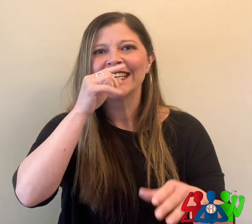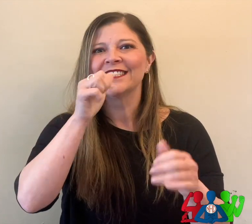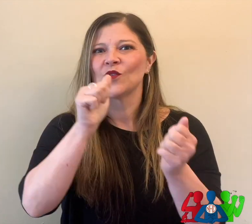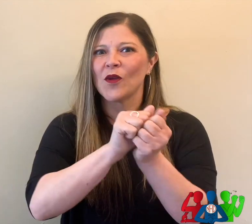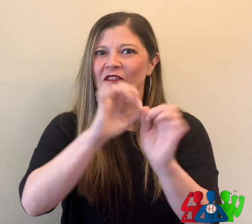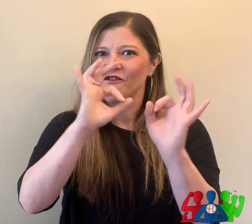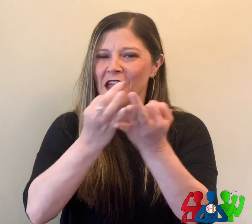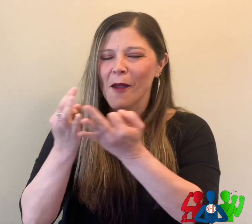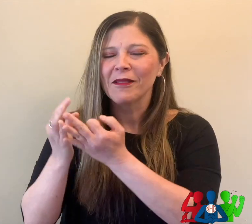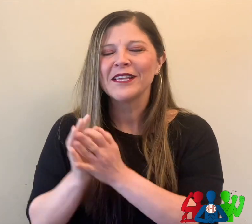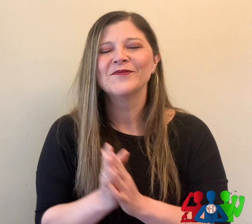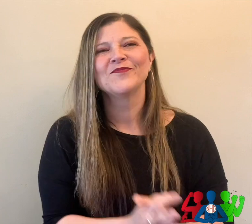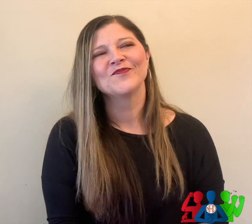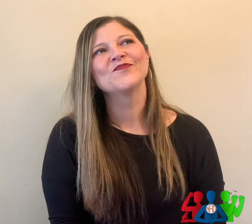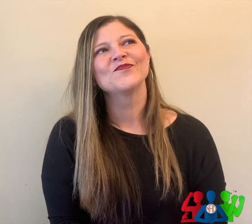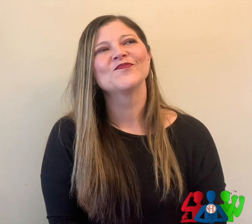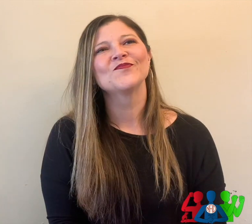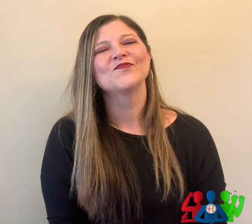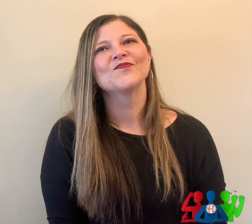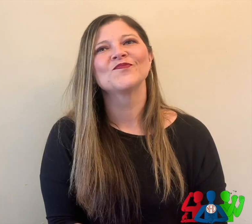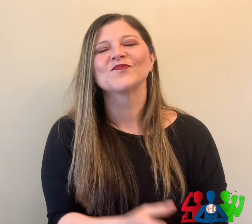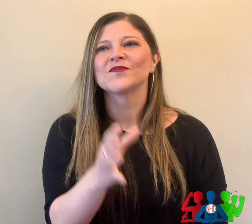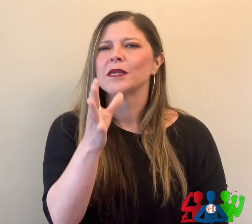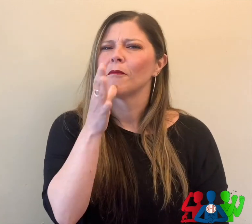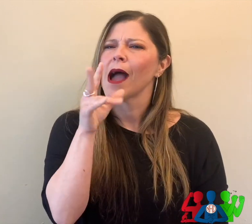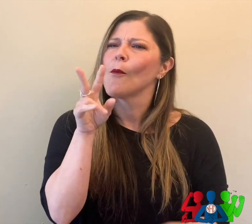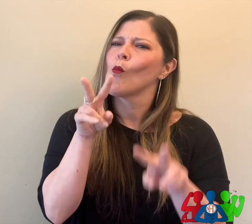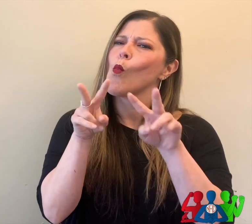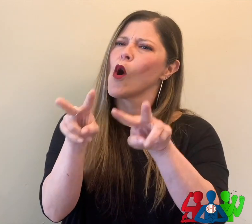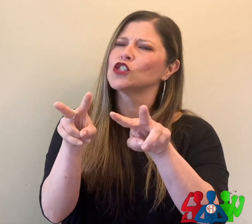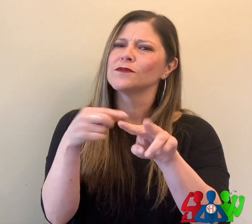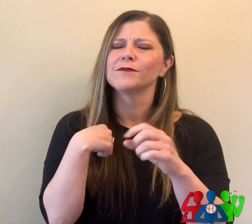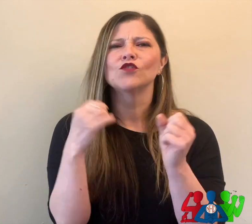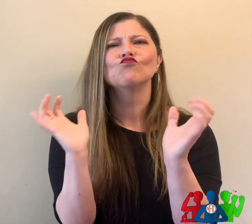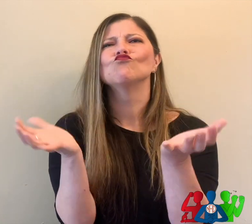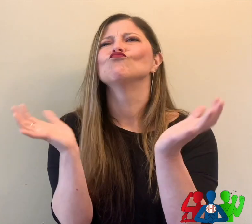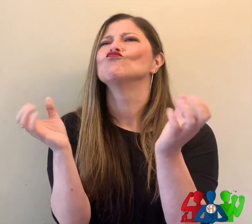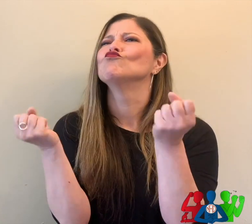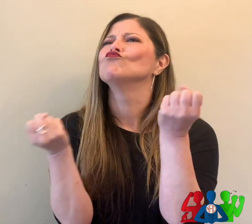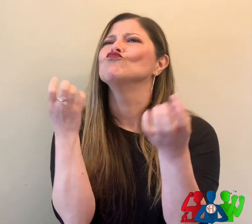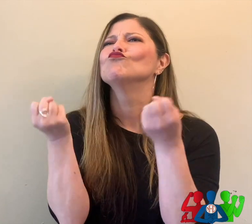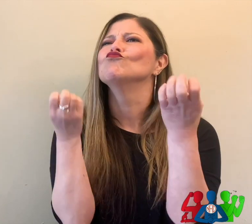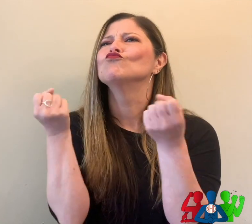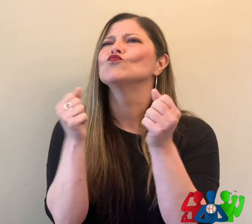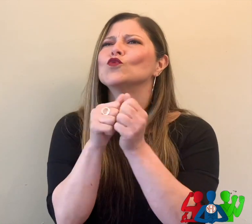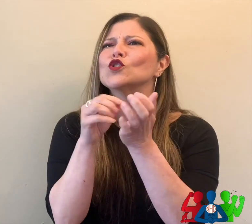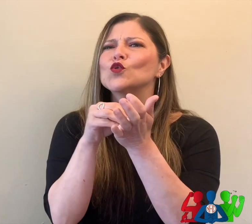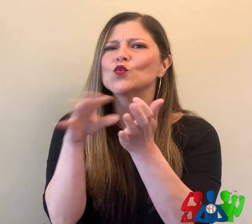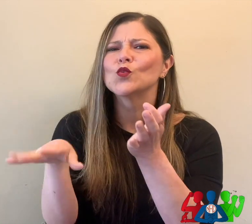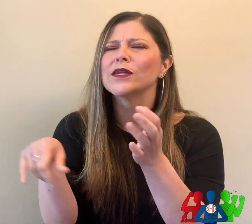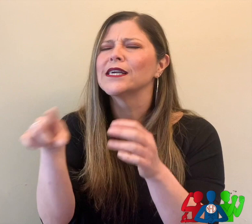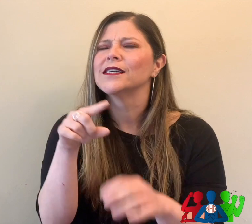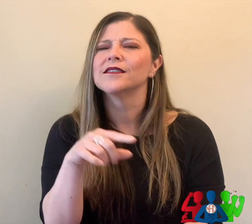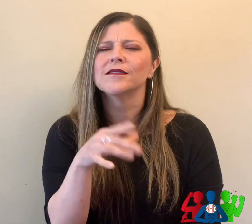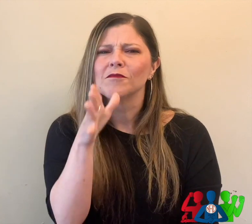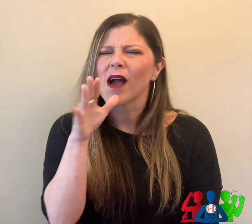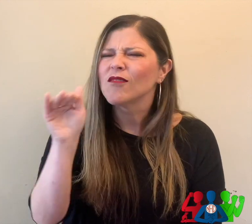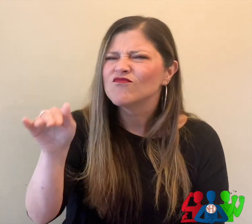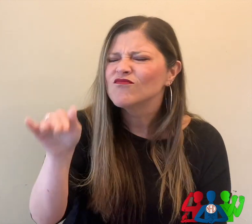so there were other families and all the deaf kids. And my mom was watching me chat with some